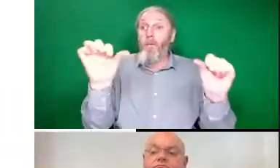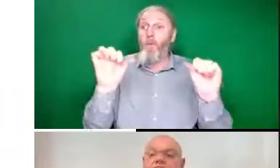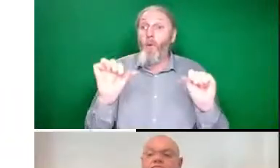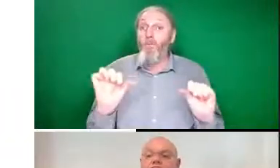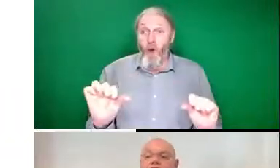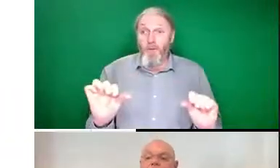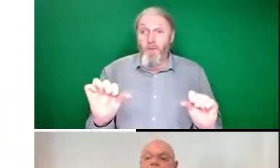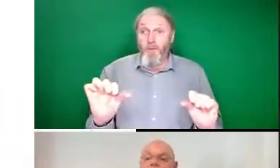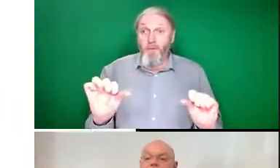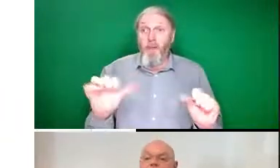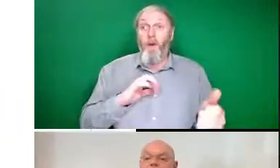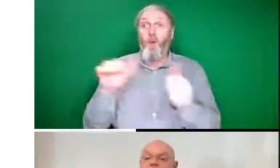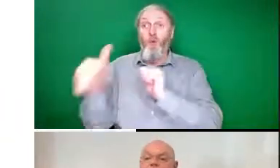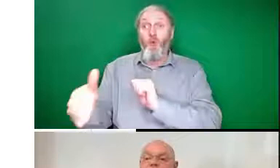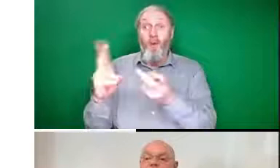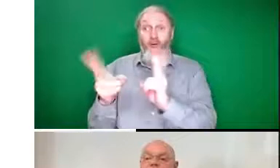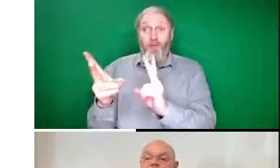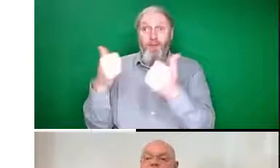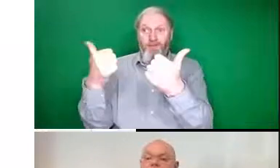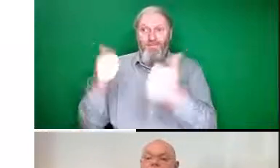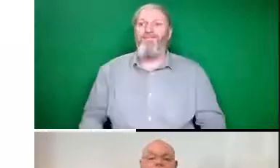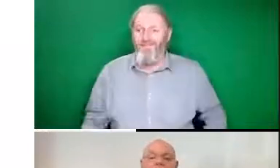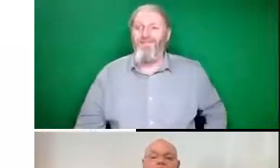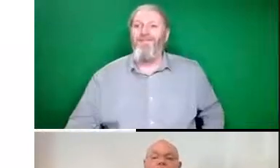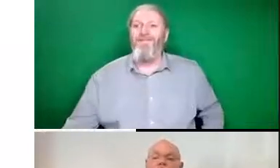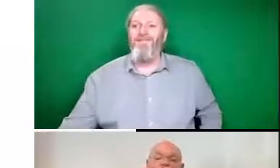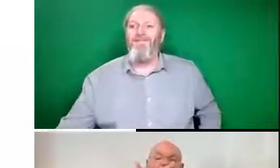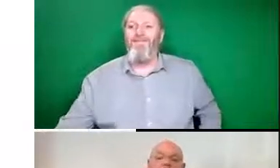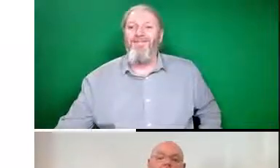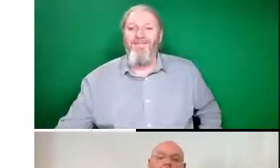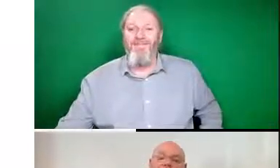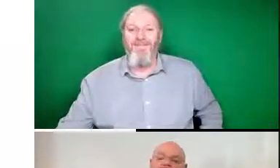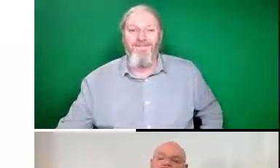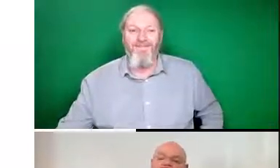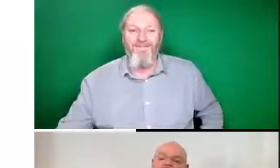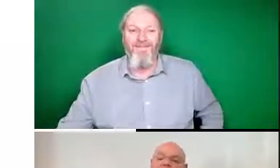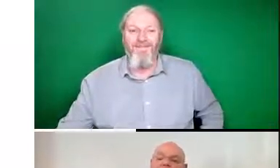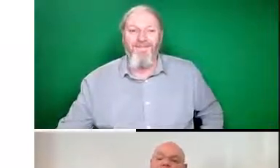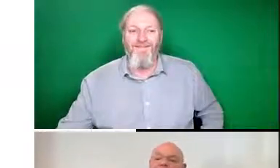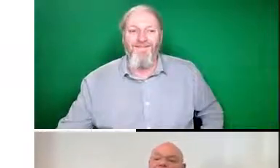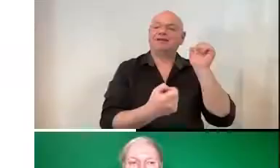East, I won't read through all of this, but just to say